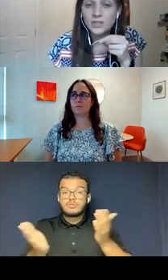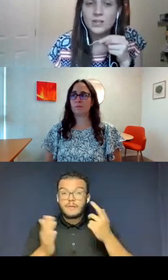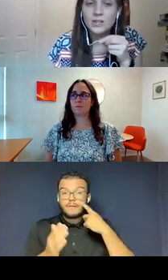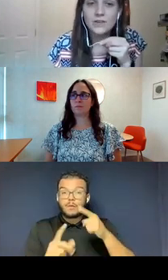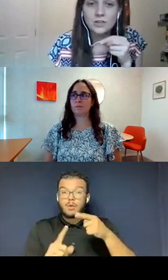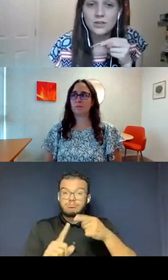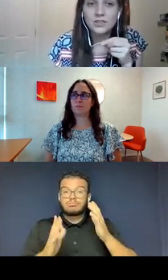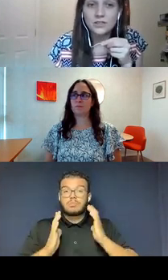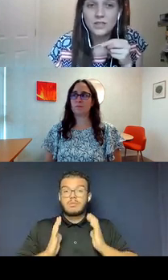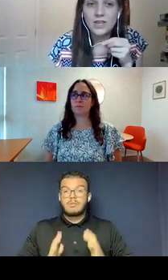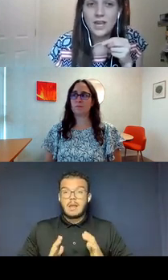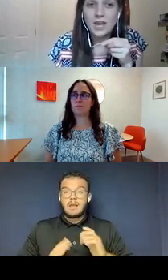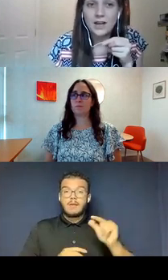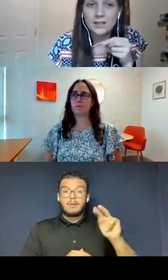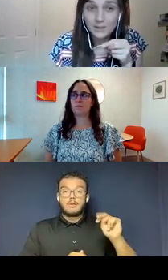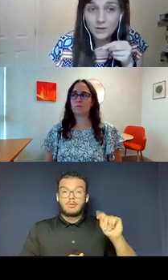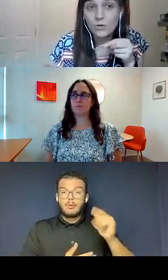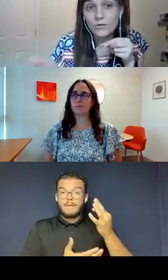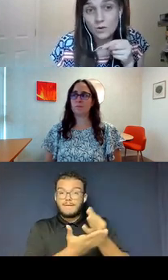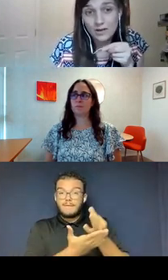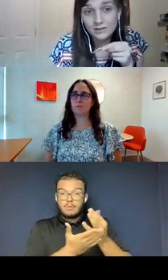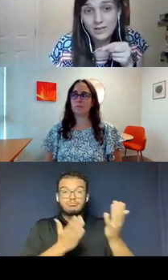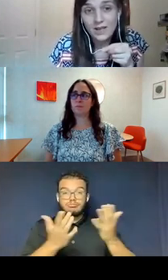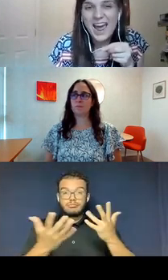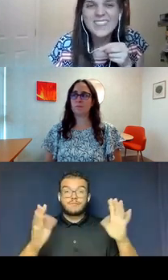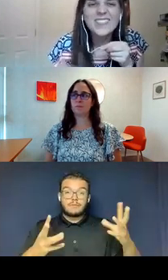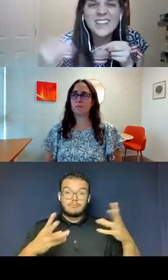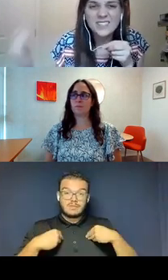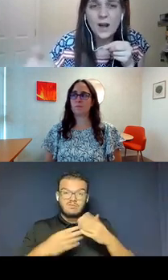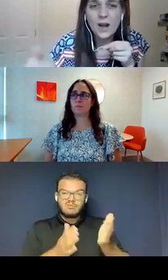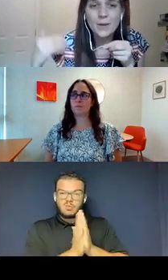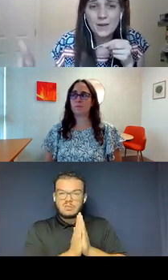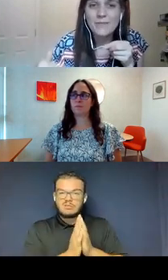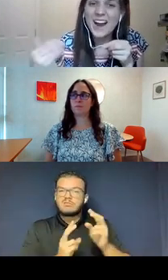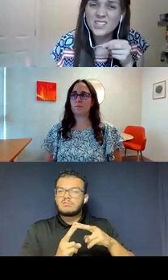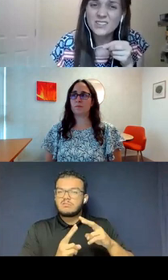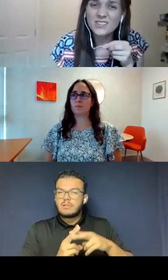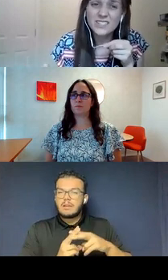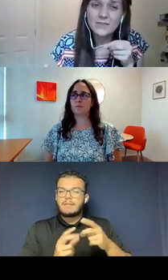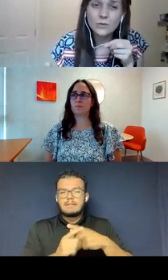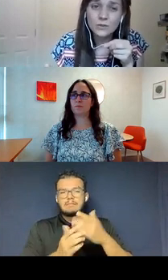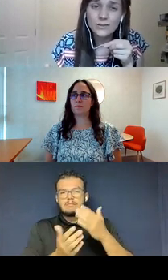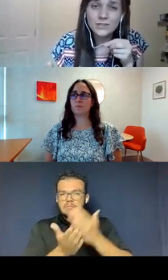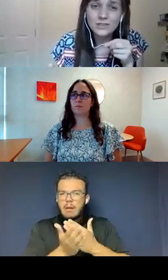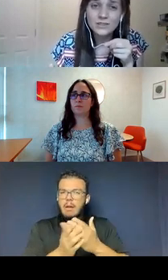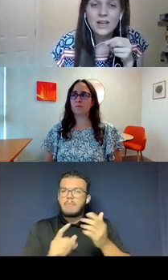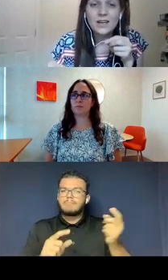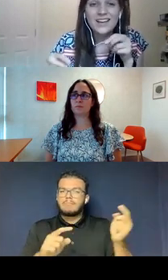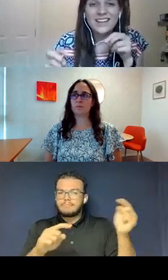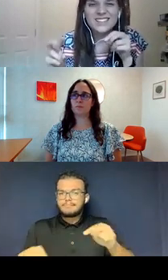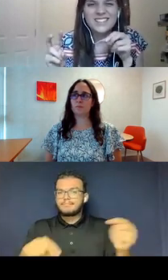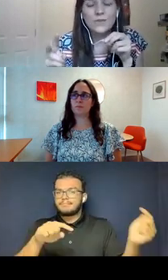the grant-funded services that they accepted or requested, and then they stopped coming back to receive those services, that's